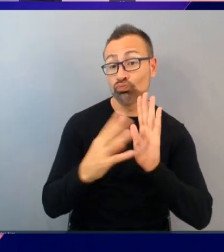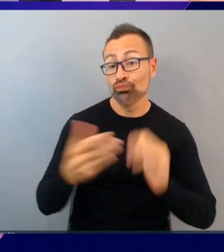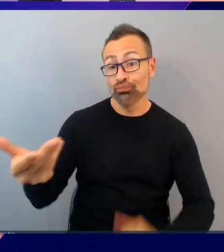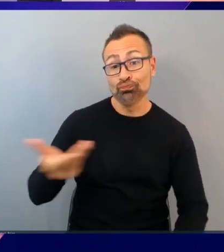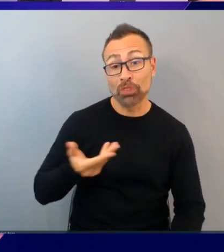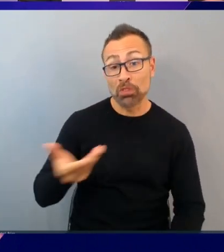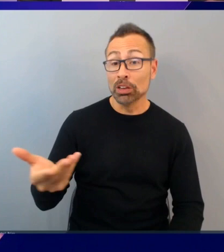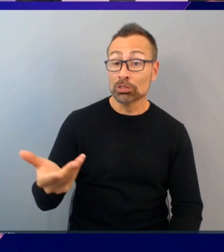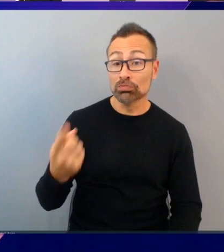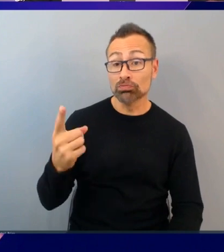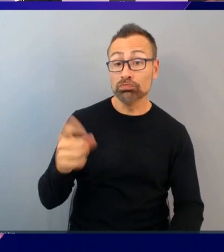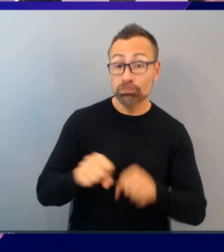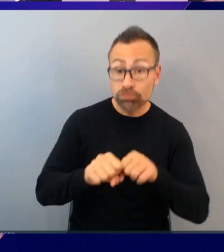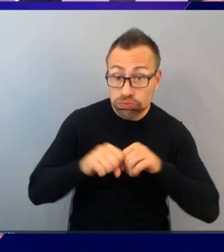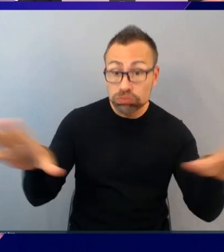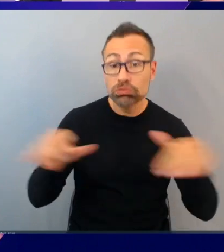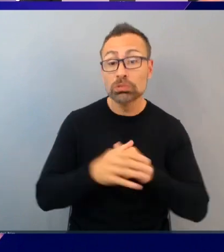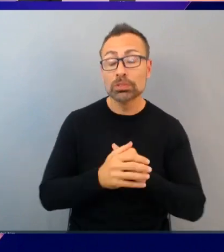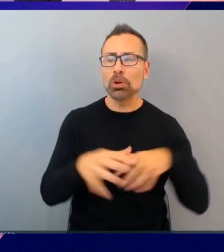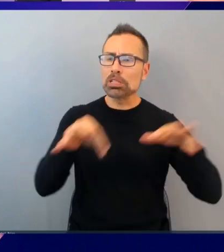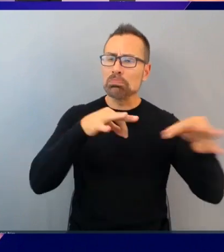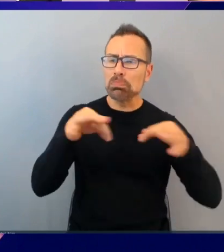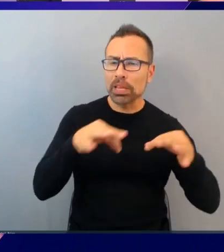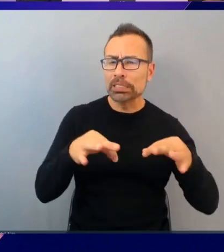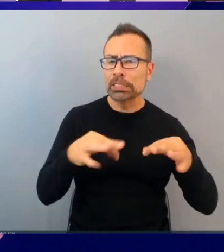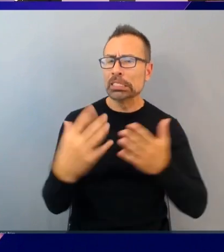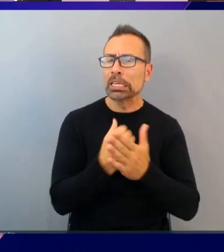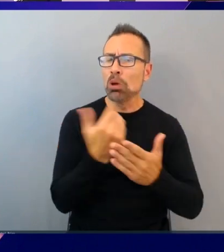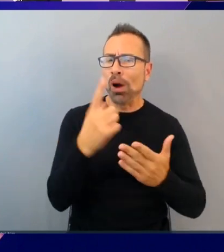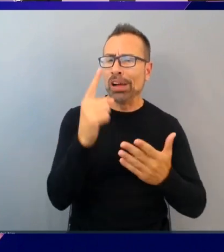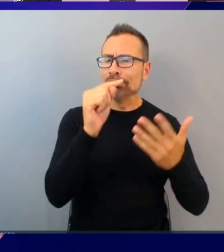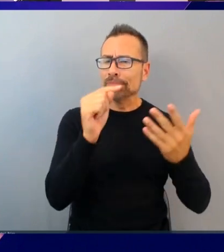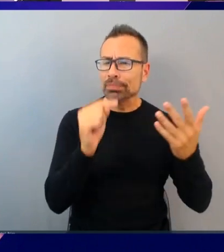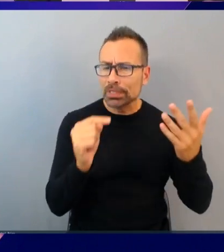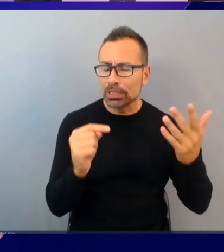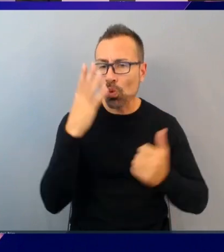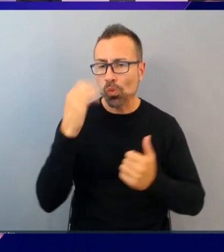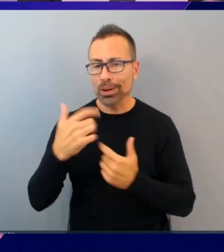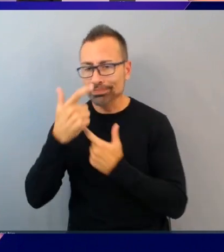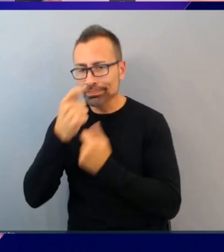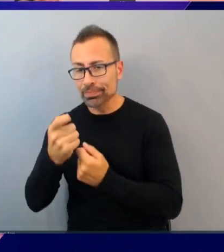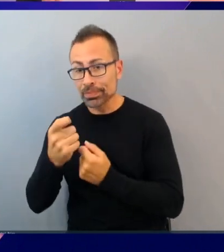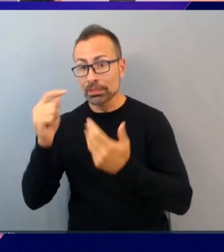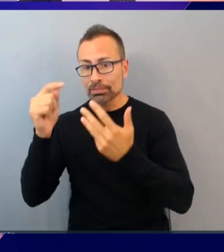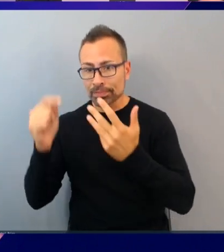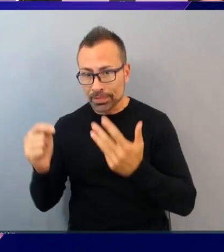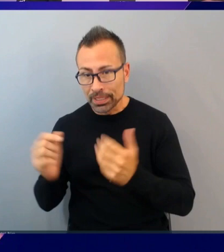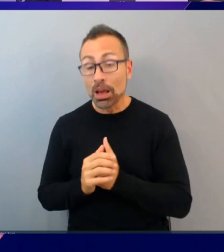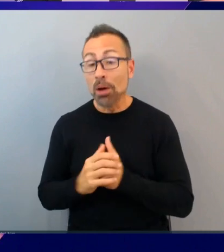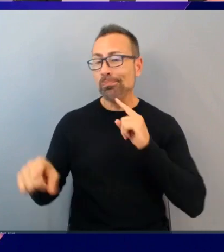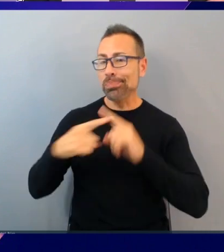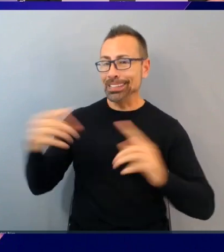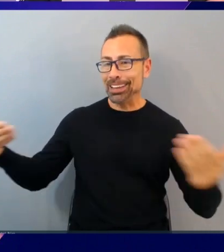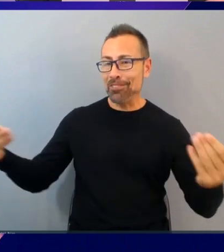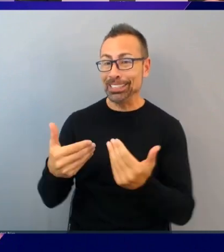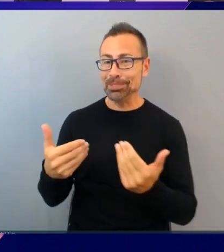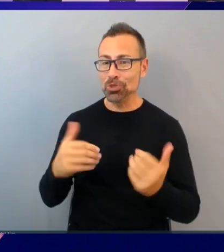and why they should care about it. And it also allows you to easily invite them to a race. So one of the other features that we have is a community race-